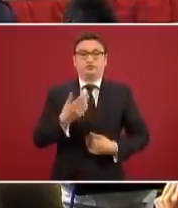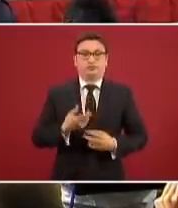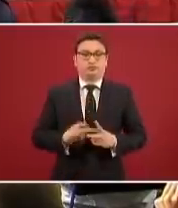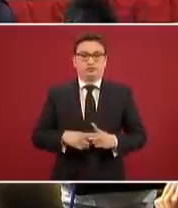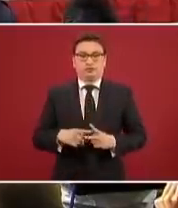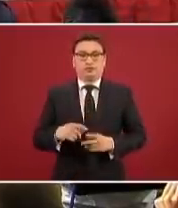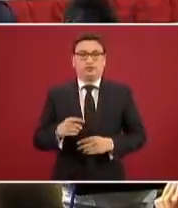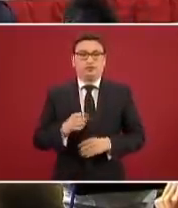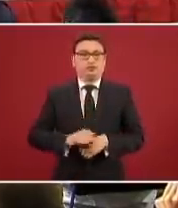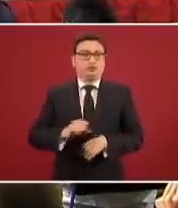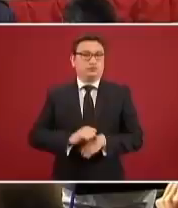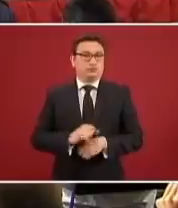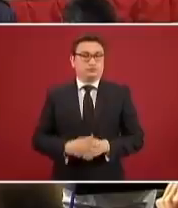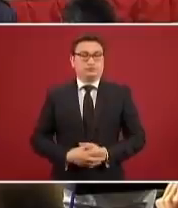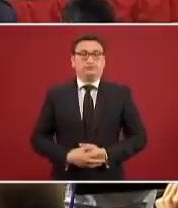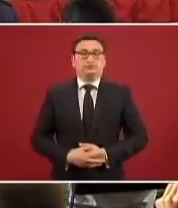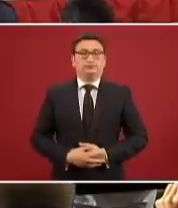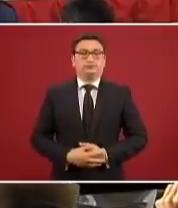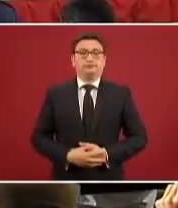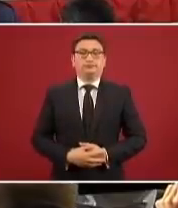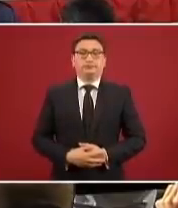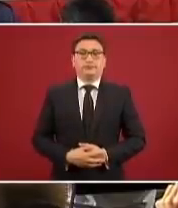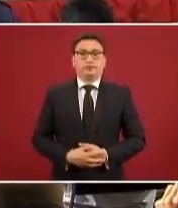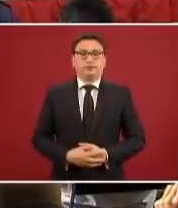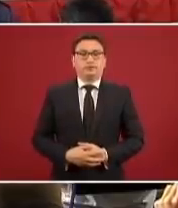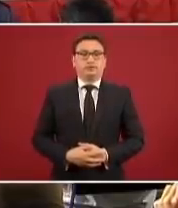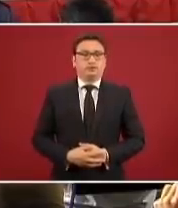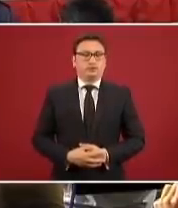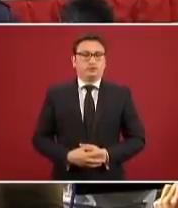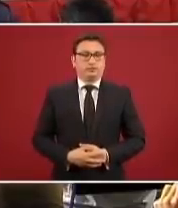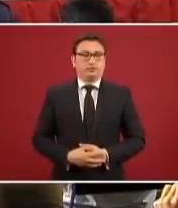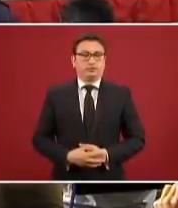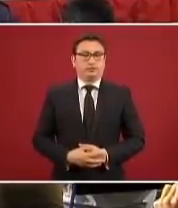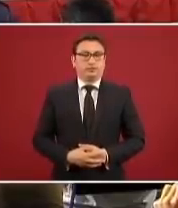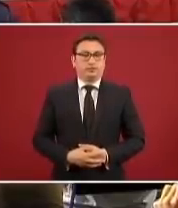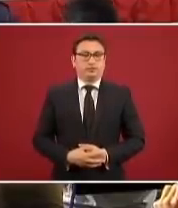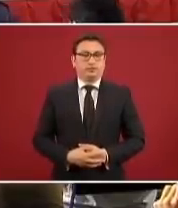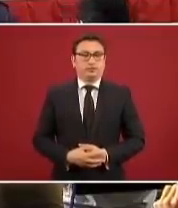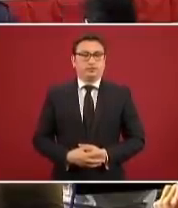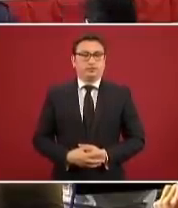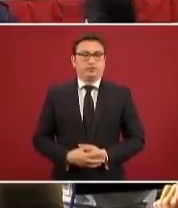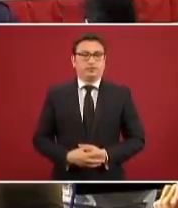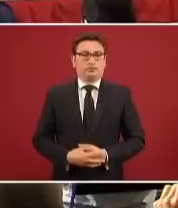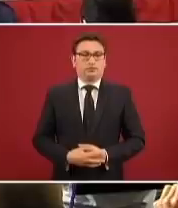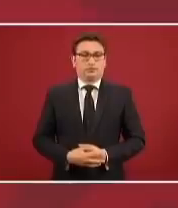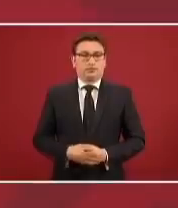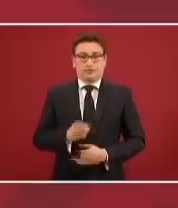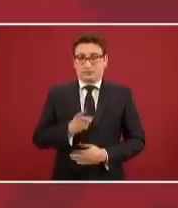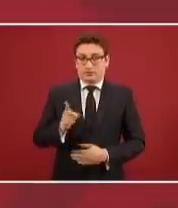negative non-verbal communication makes you seem safe and in need of one